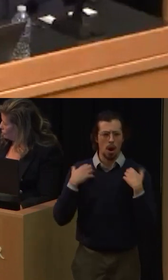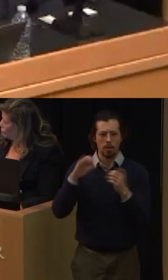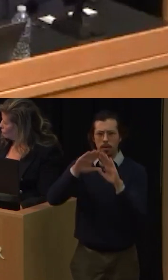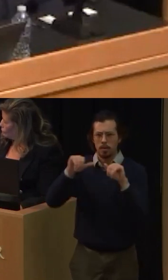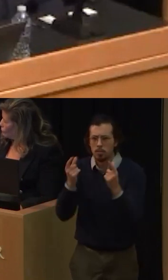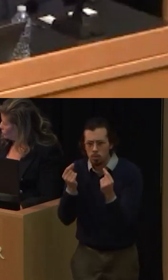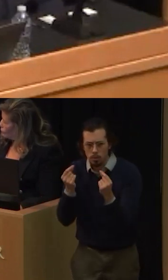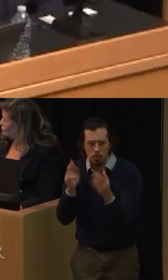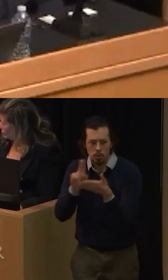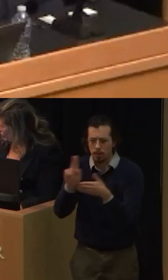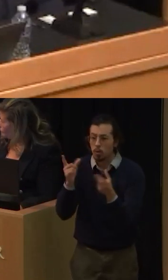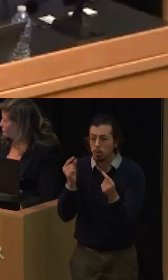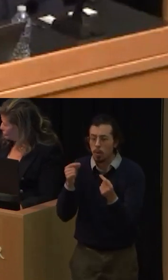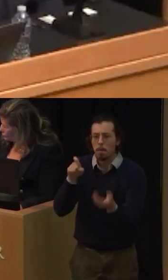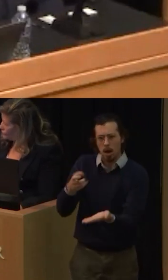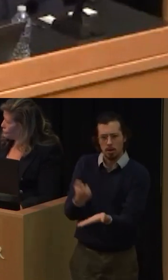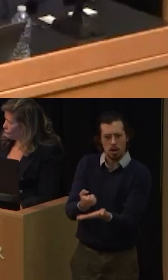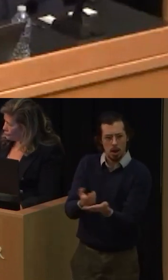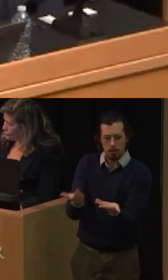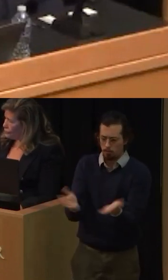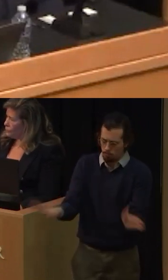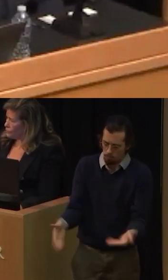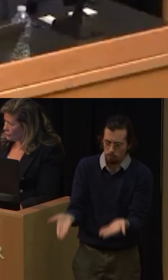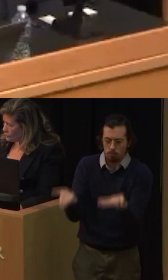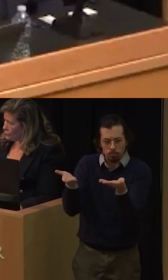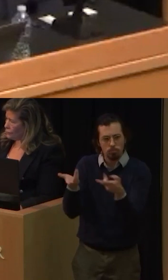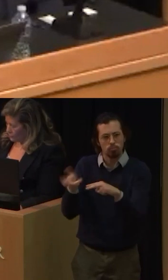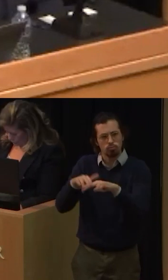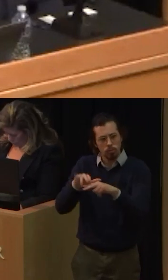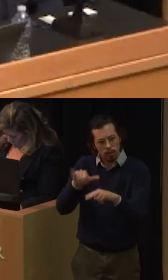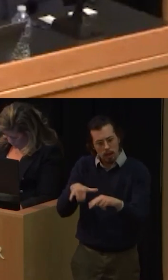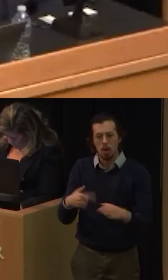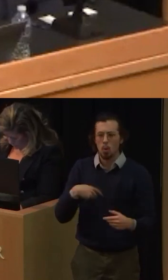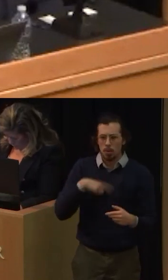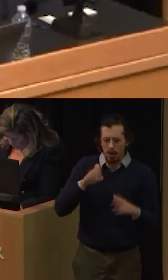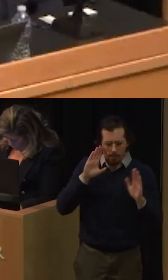We have to work on economic development. We have to be focused on that in a way that's a lot more creative